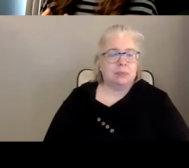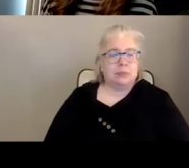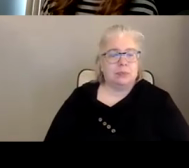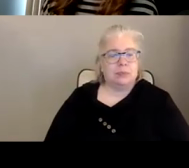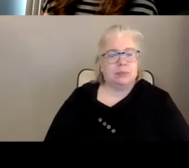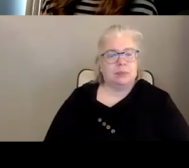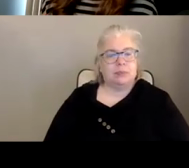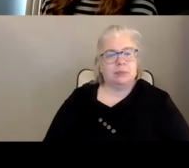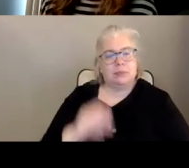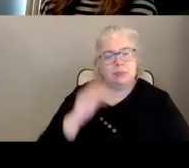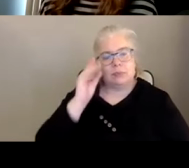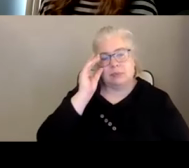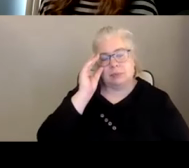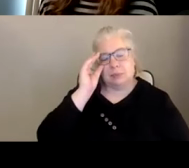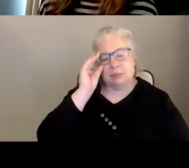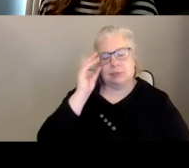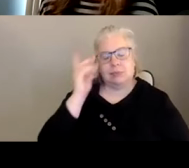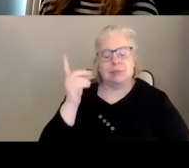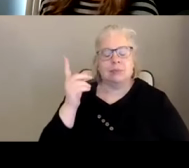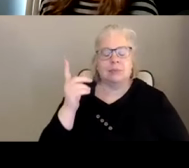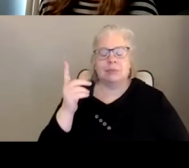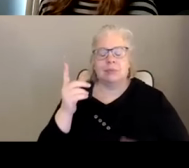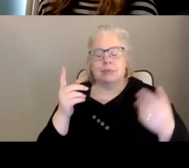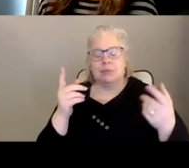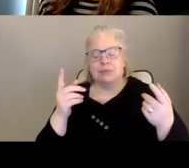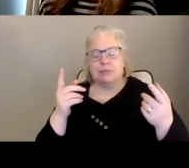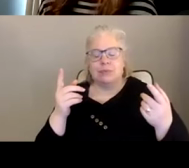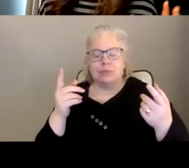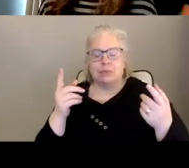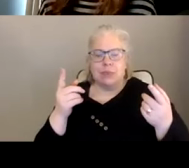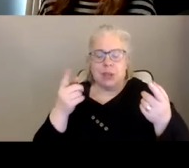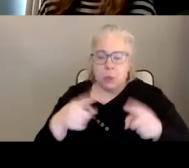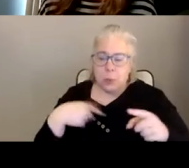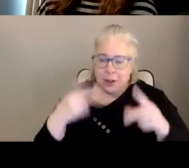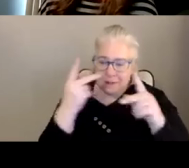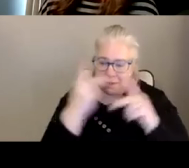So when we assess a project, a scope of work for something whether it's for a grant